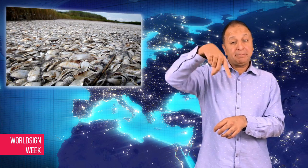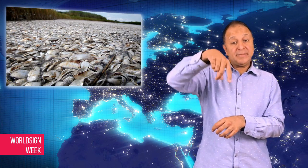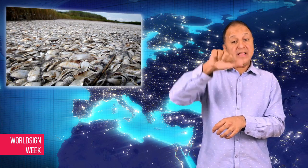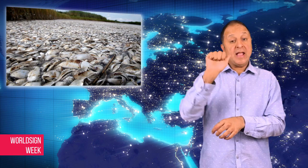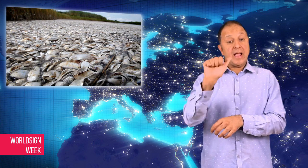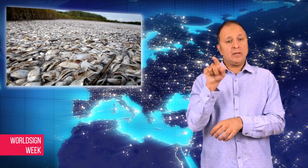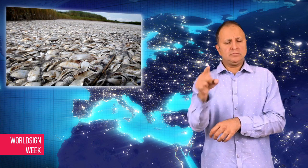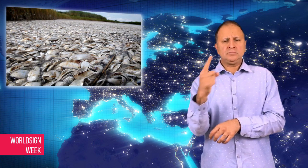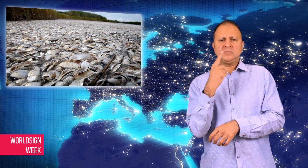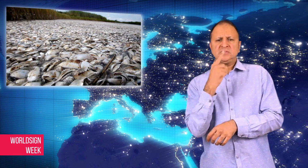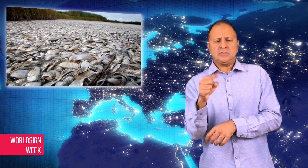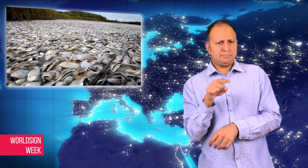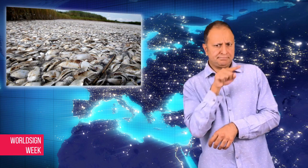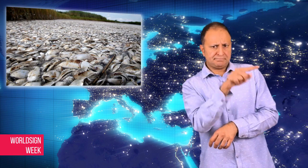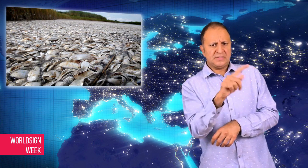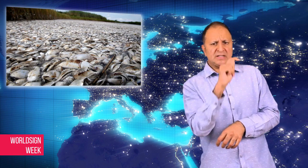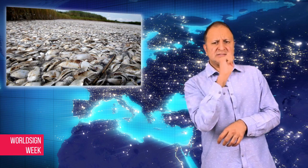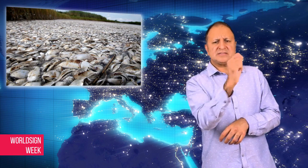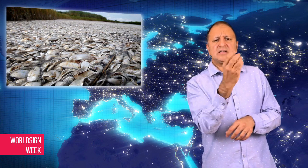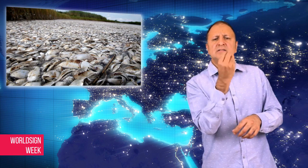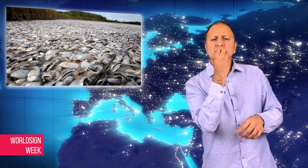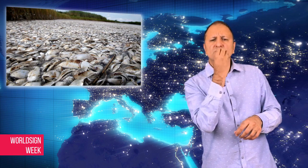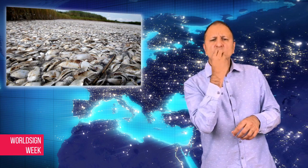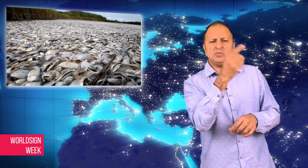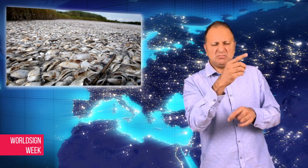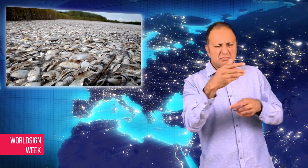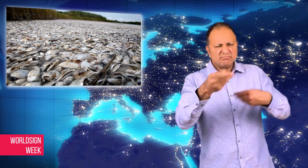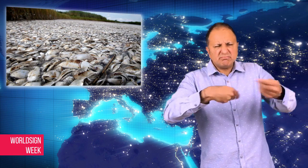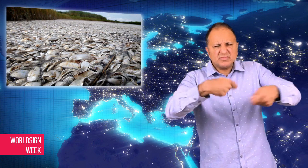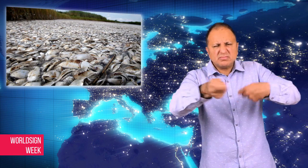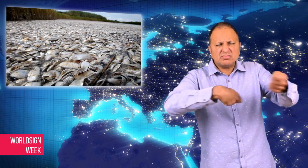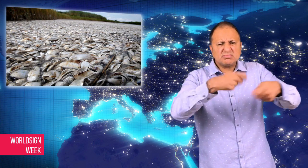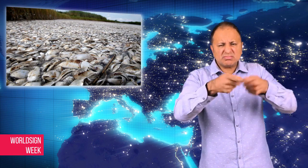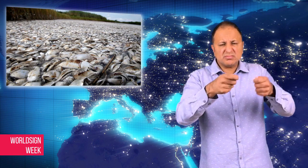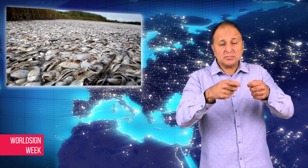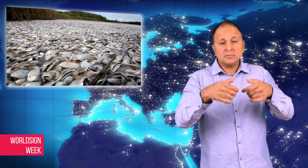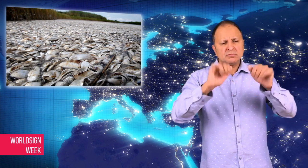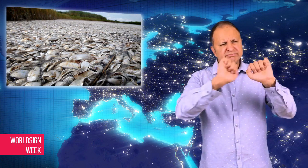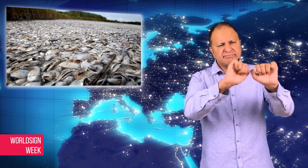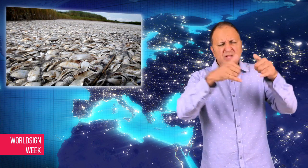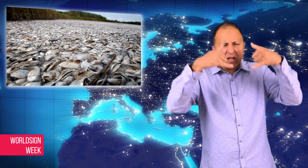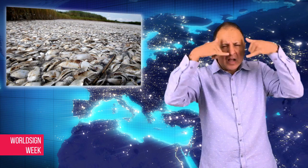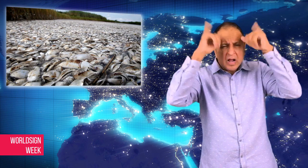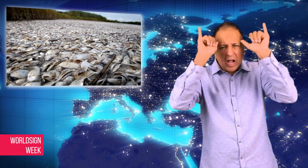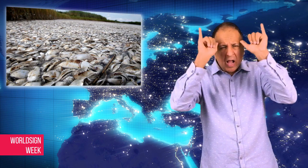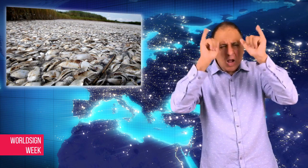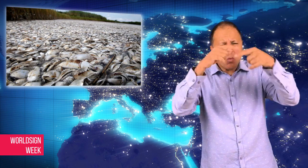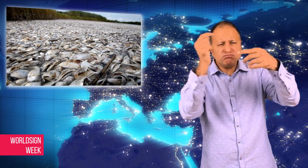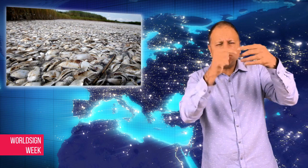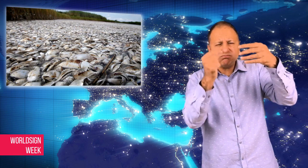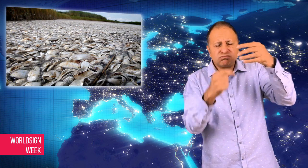Protection Agency (EPA) Tyson’s business